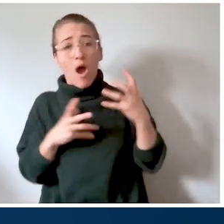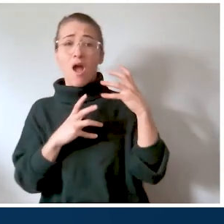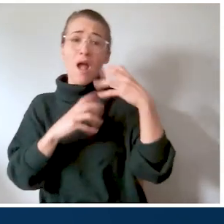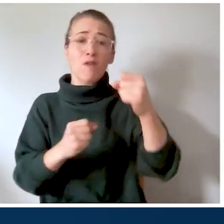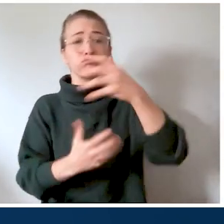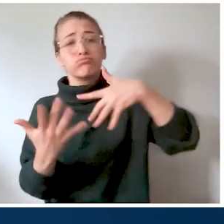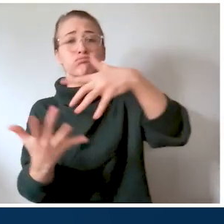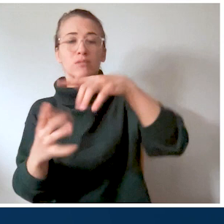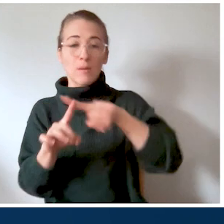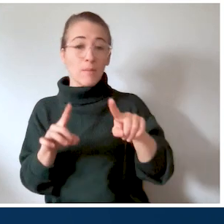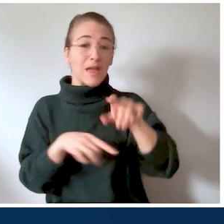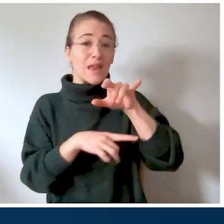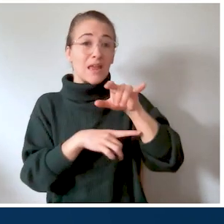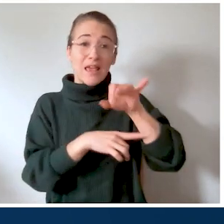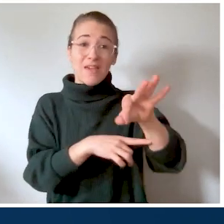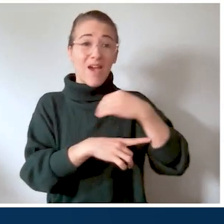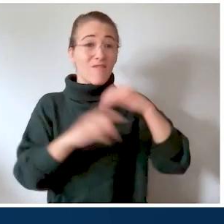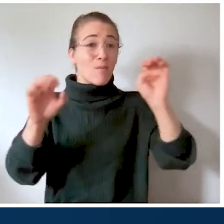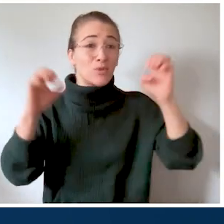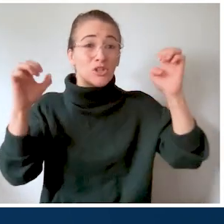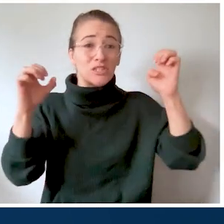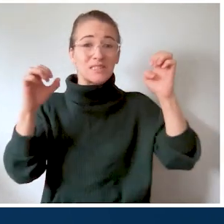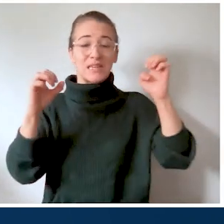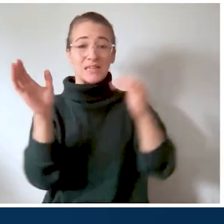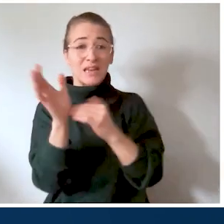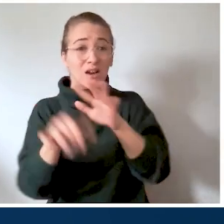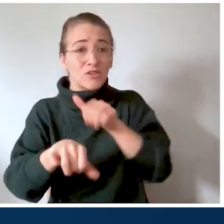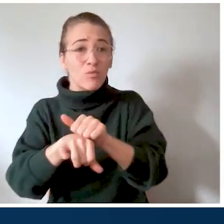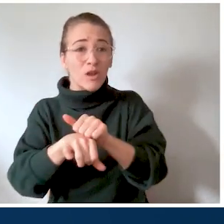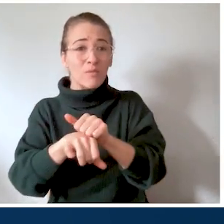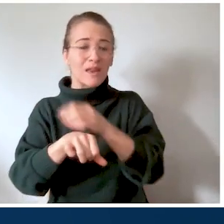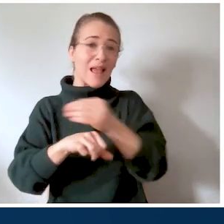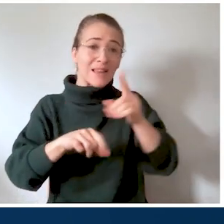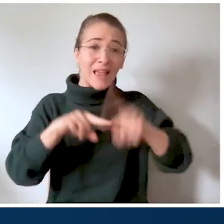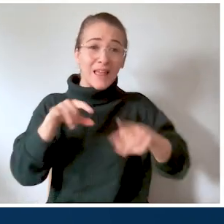we're talking about emergencies and not having accessibility to be able to leave their homes.